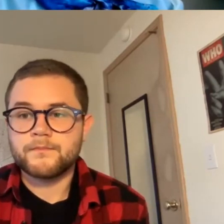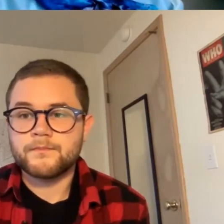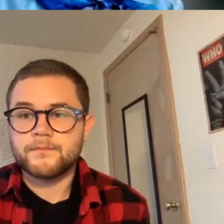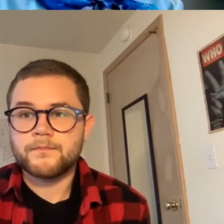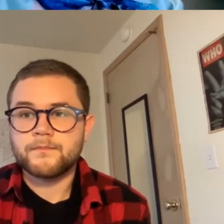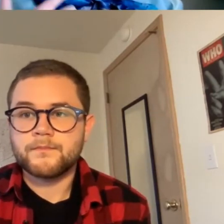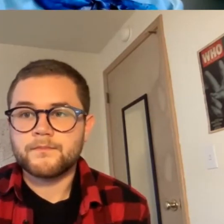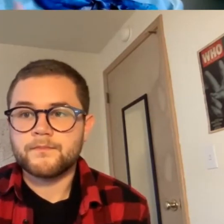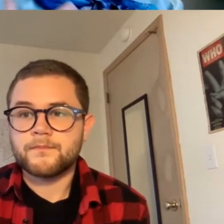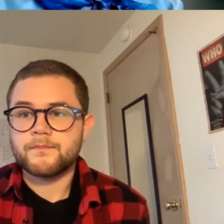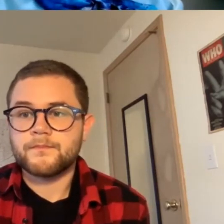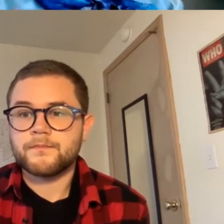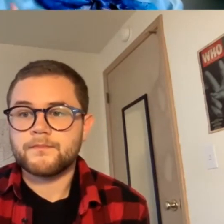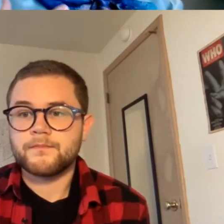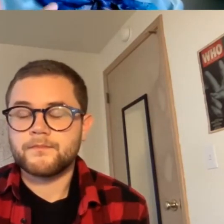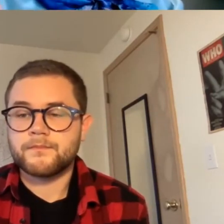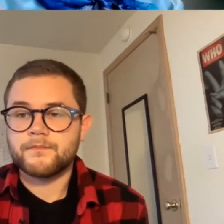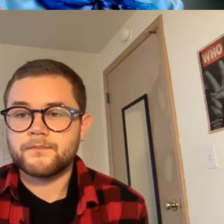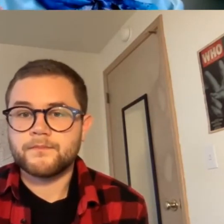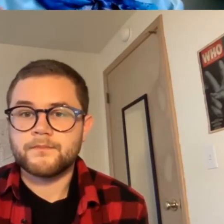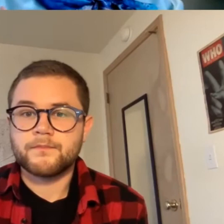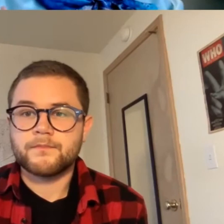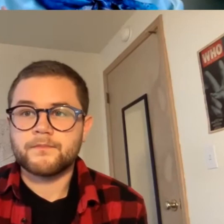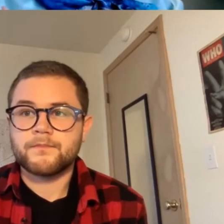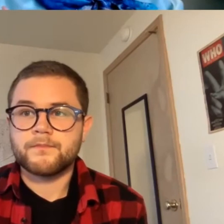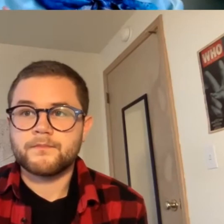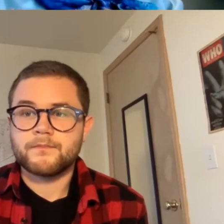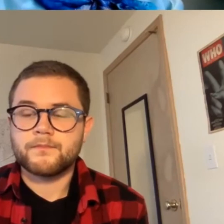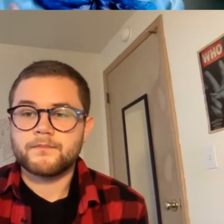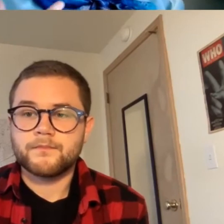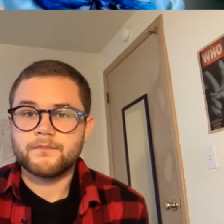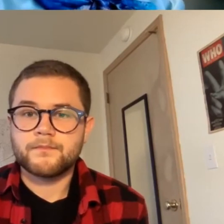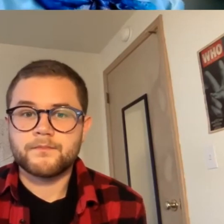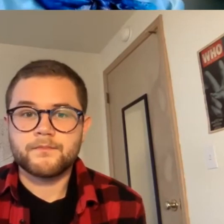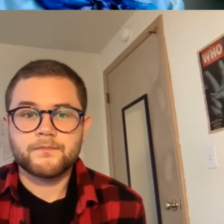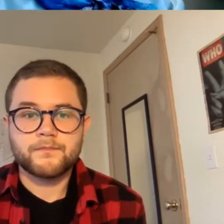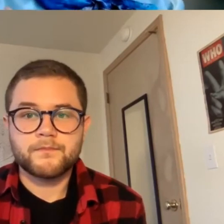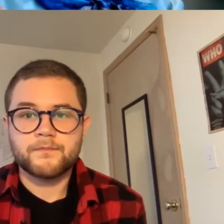what happens to people when the legislated discrimination